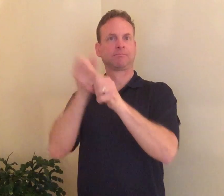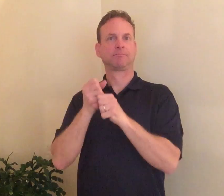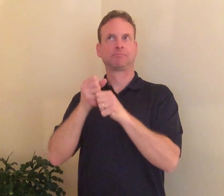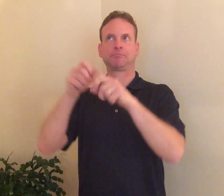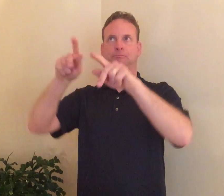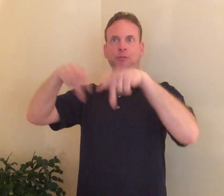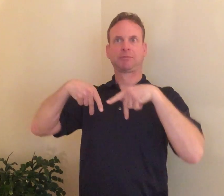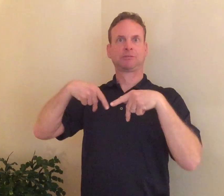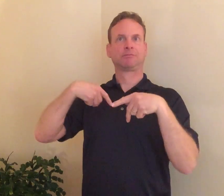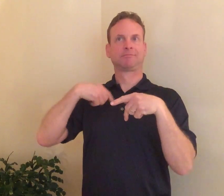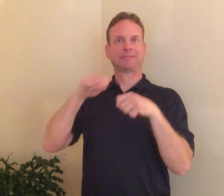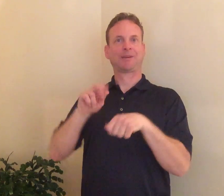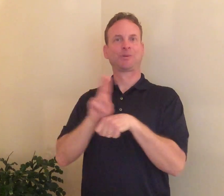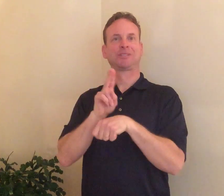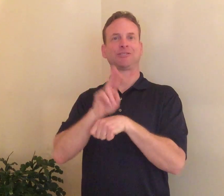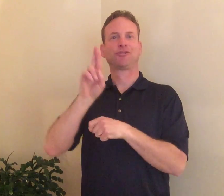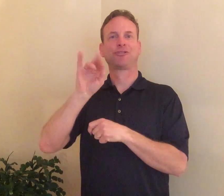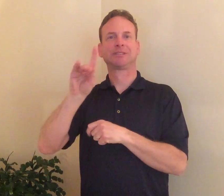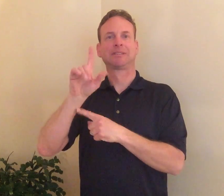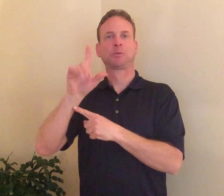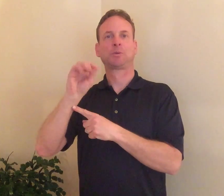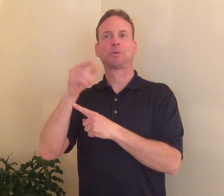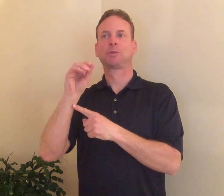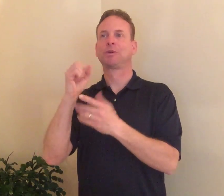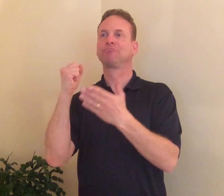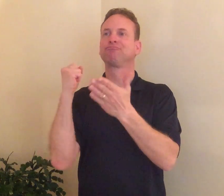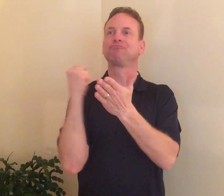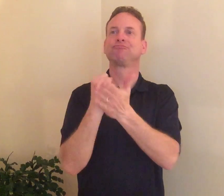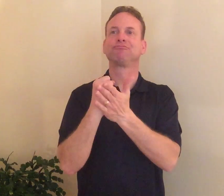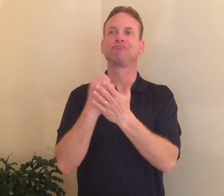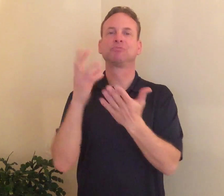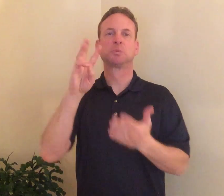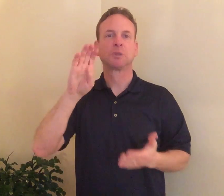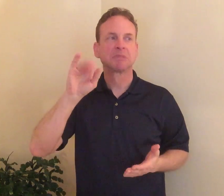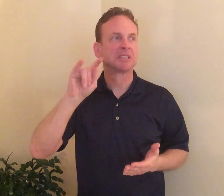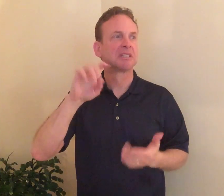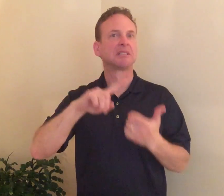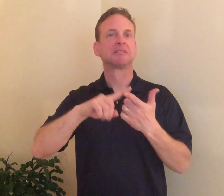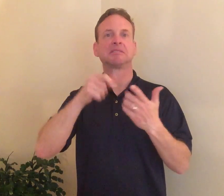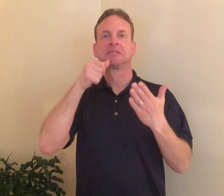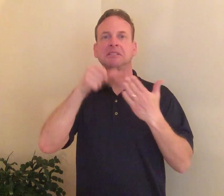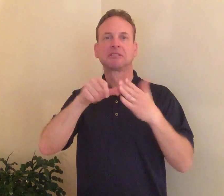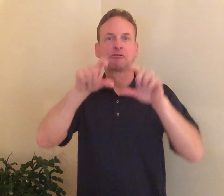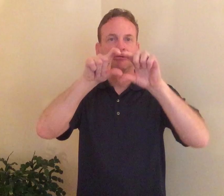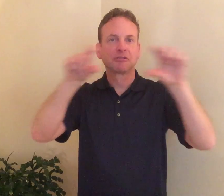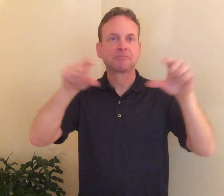logo or brand on their website, letterhead, and so forth.